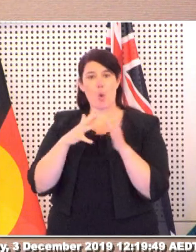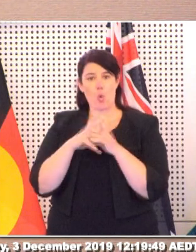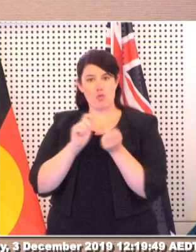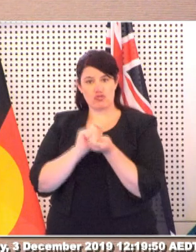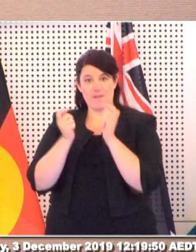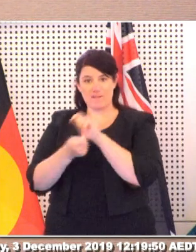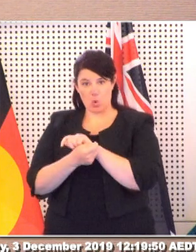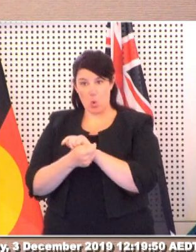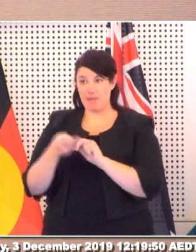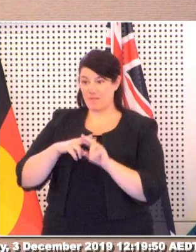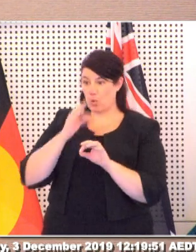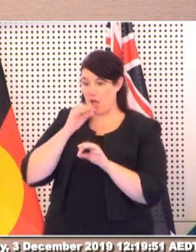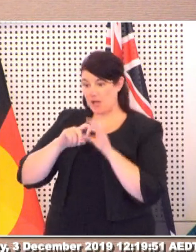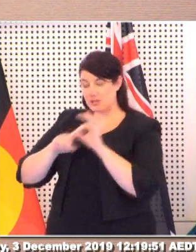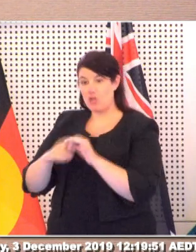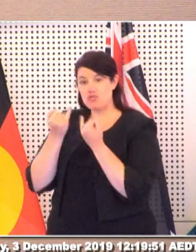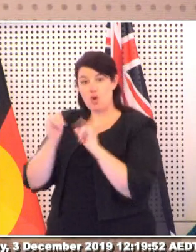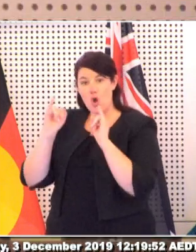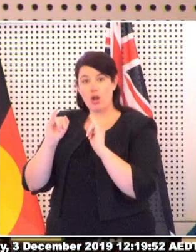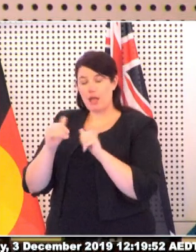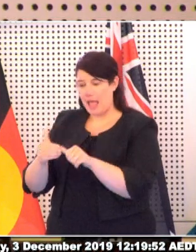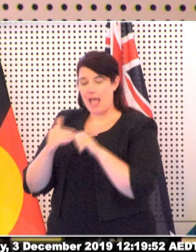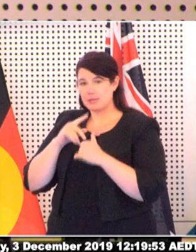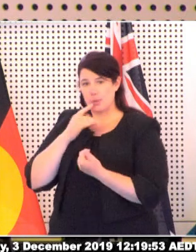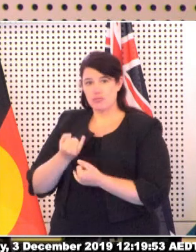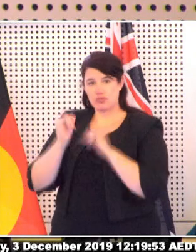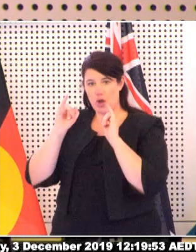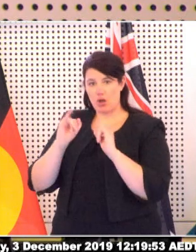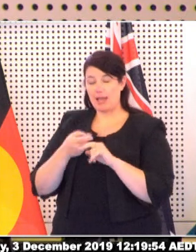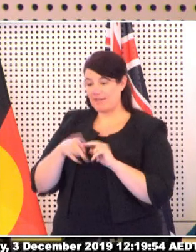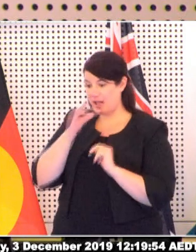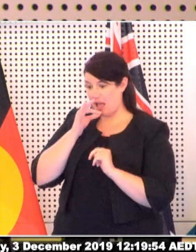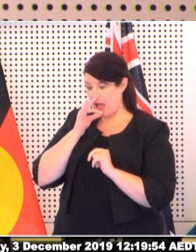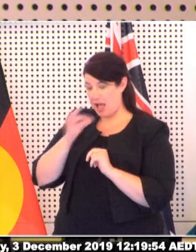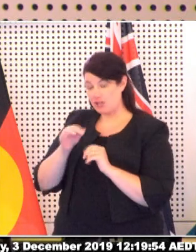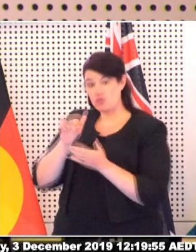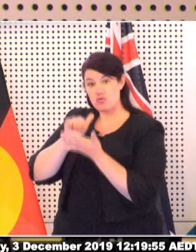wrong answers, but if you ask the right questions you’ve got a fighting chance of getting the right answer.